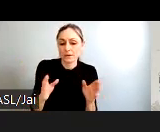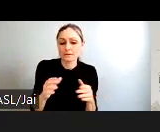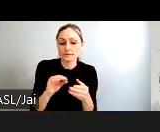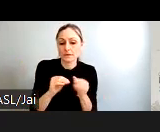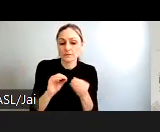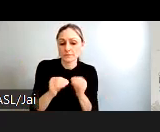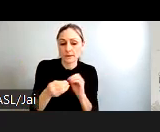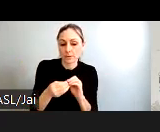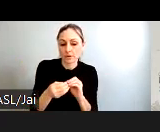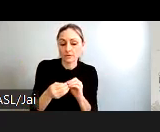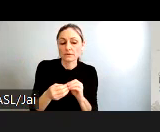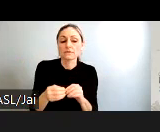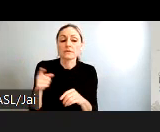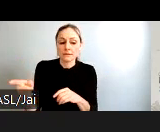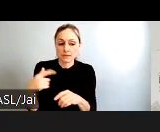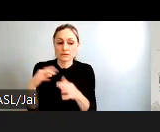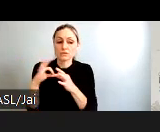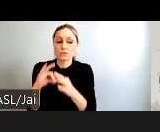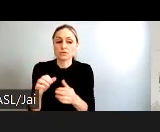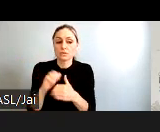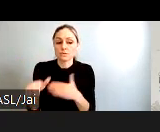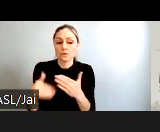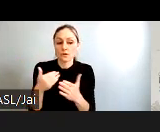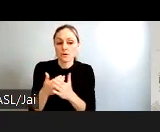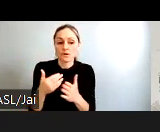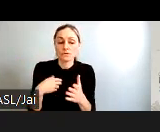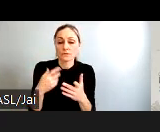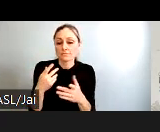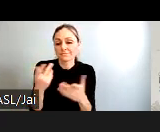for all fees and products purchased. That is the same with prepaid.